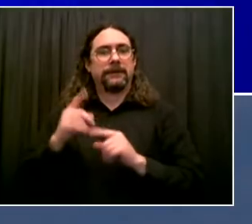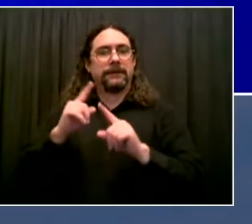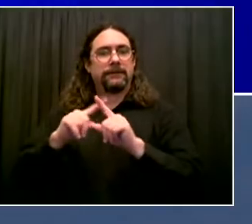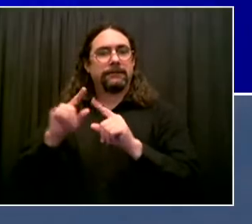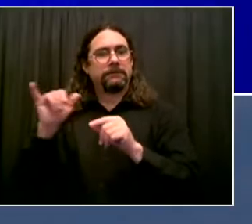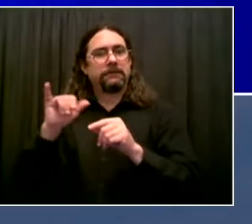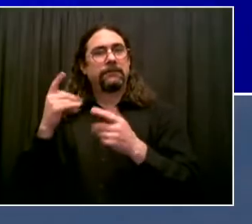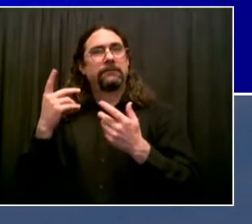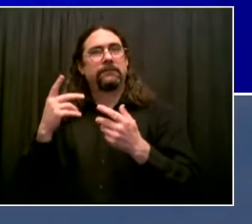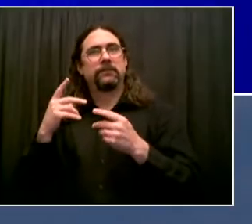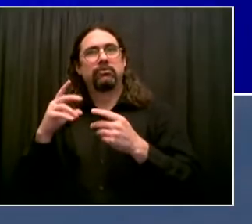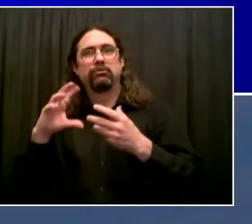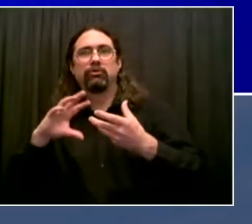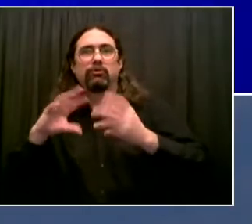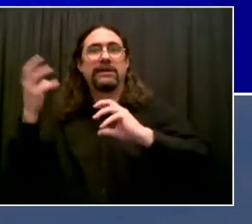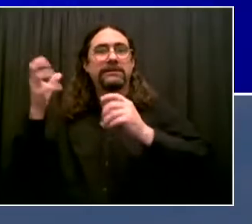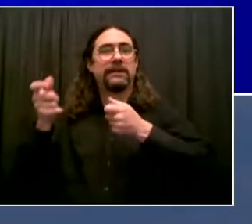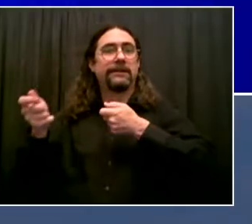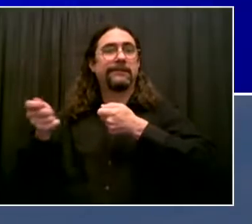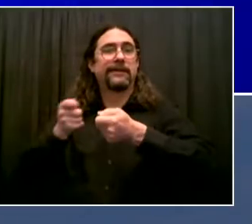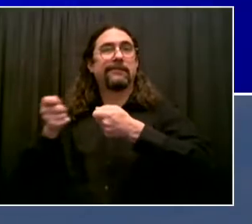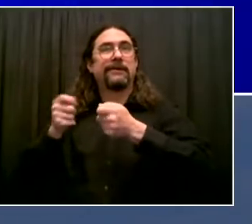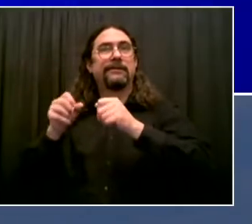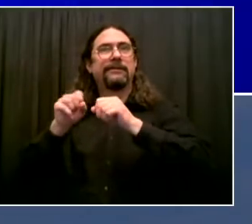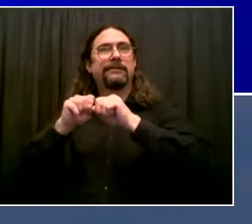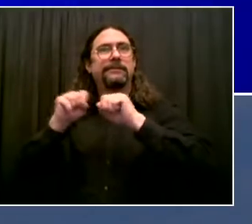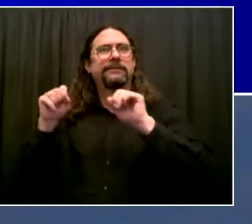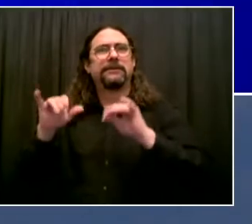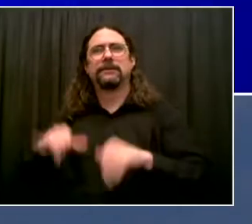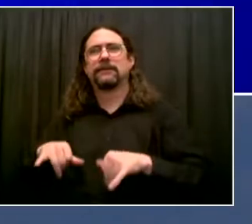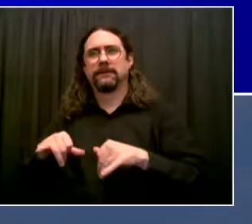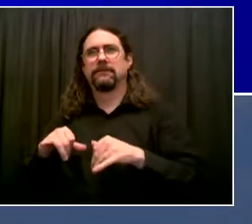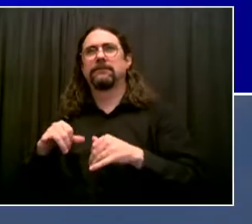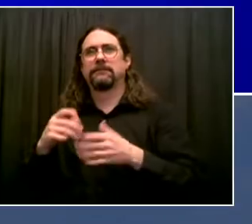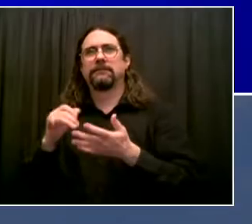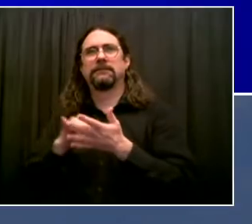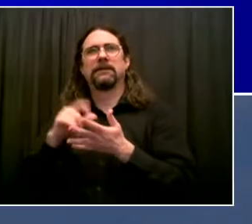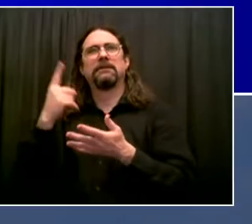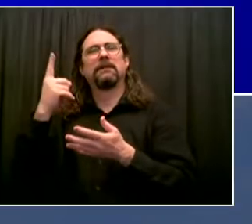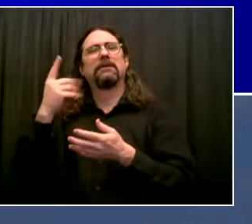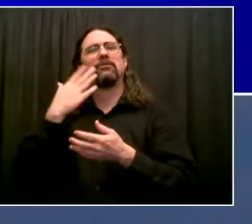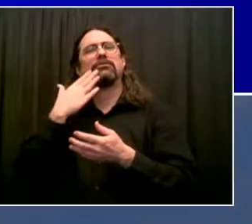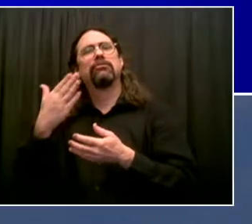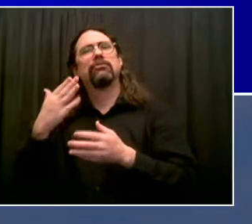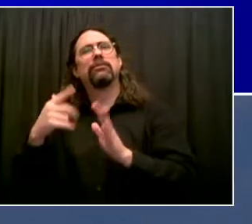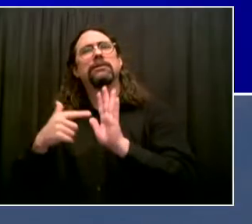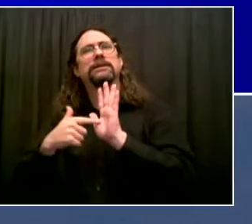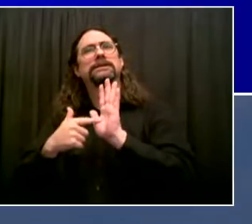OMRE WORK CARE VIOLENCE AND CRISIS MANAGEMENT, IT IS A PROVEN APPROACH SO MUCH SO